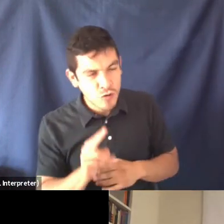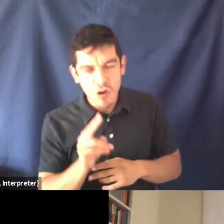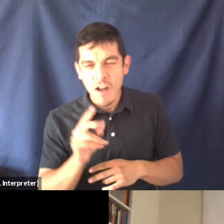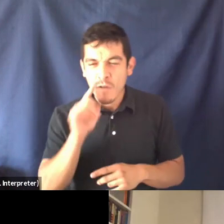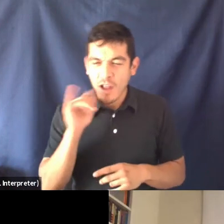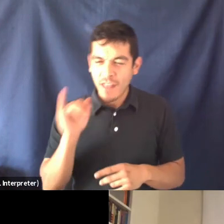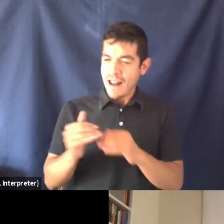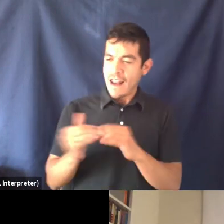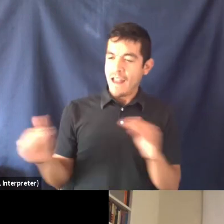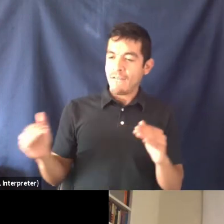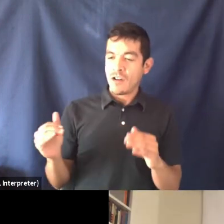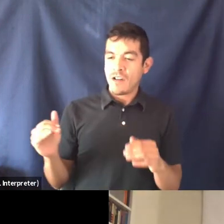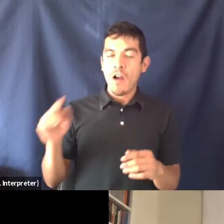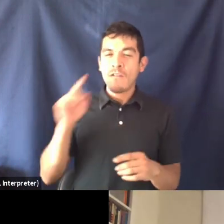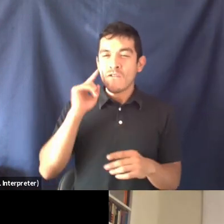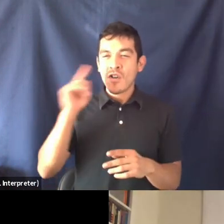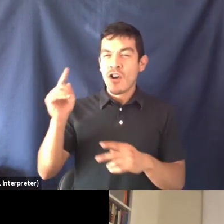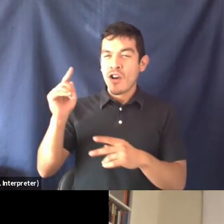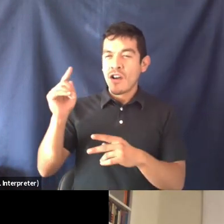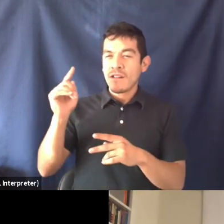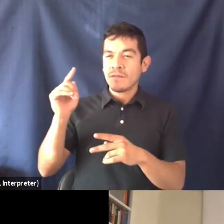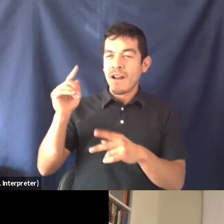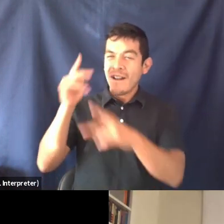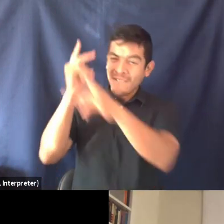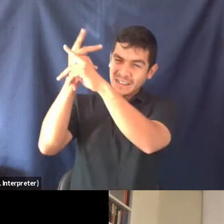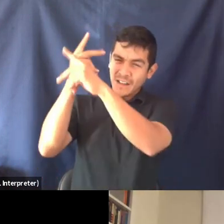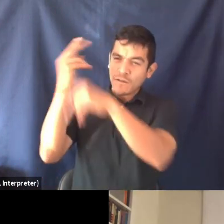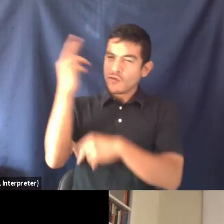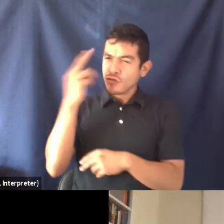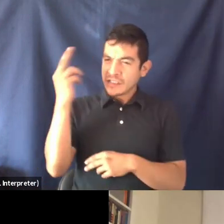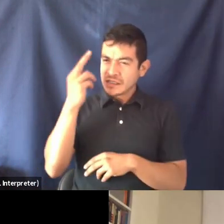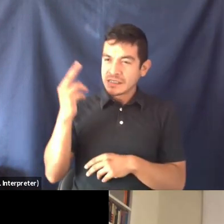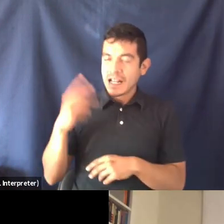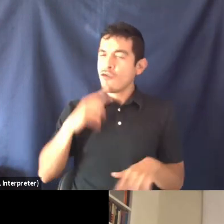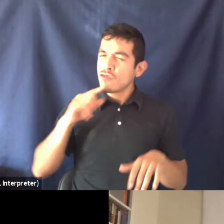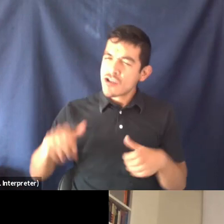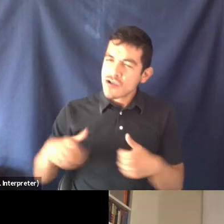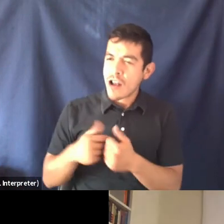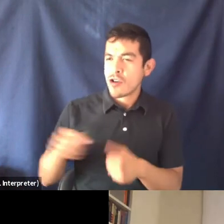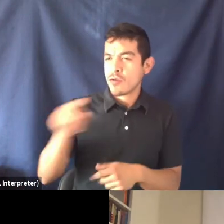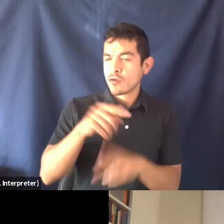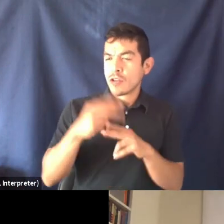the visual mode of the film is literally challenging you to see the world in an unconventional way